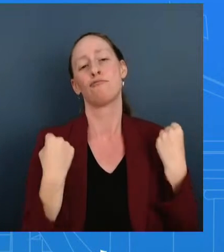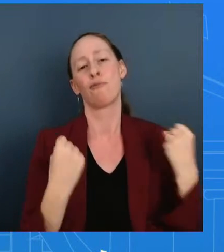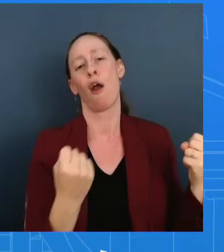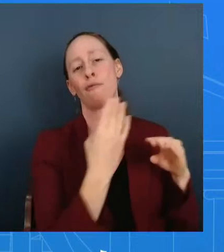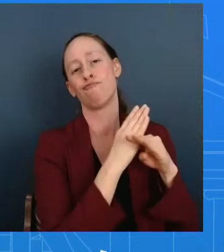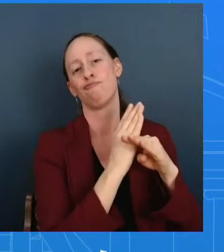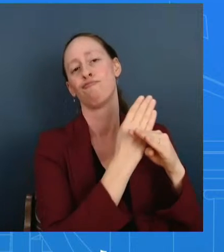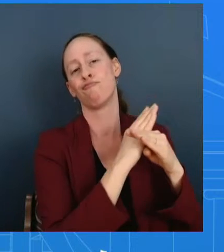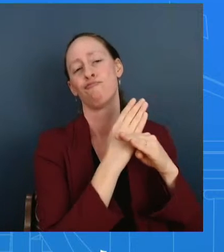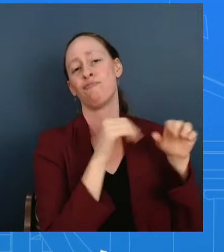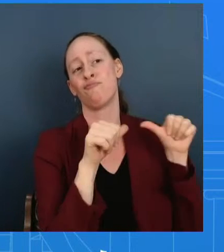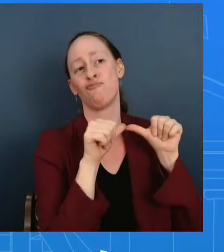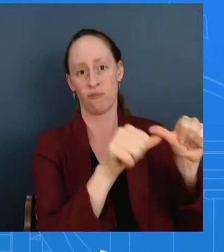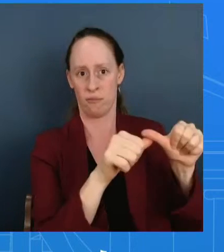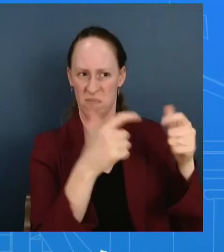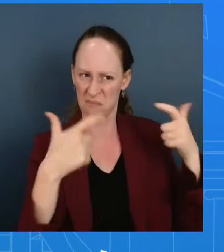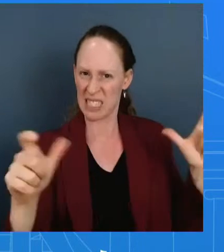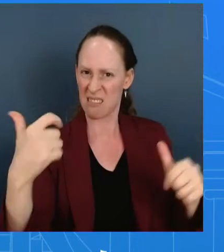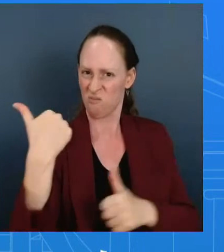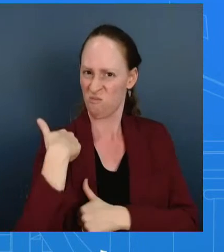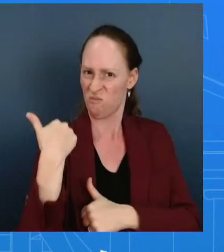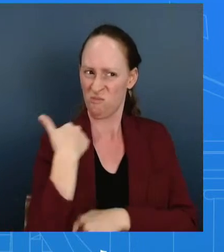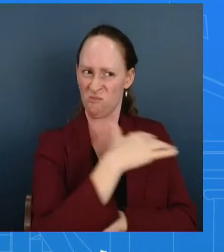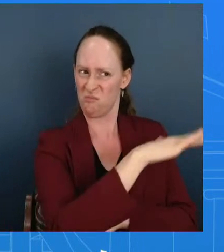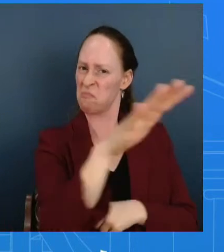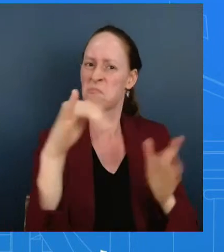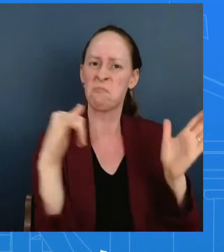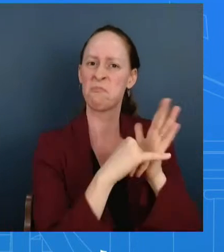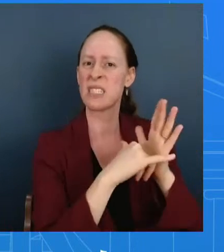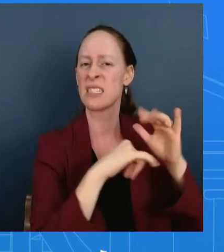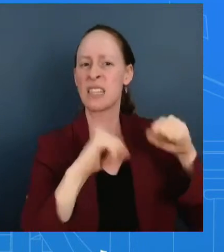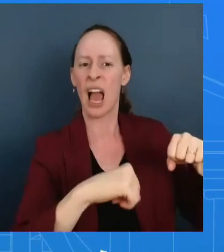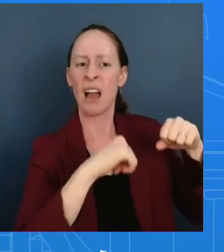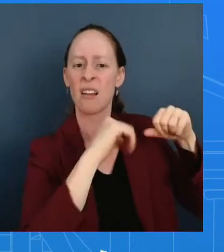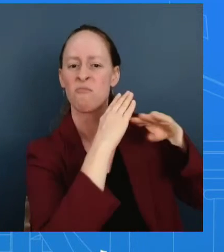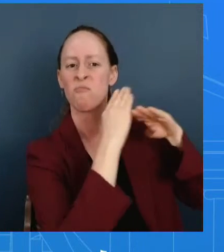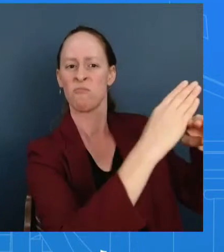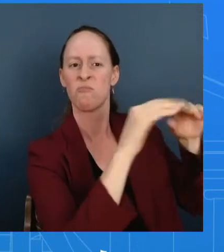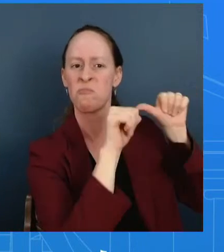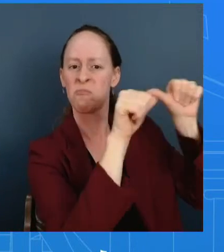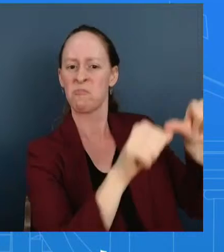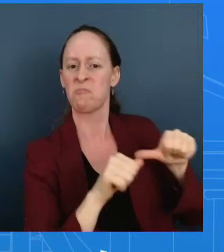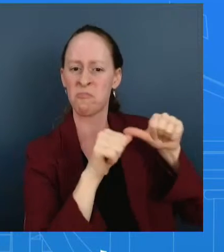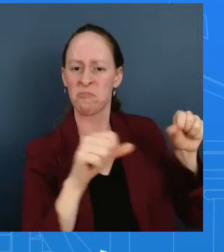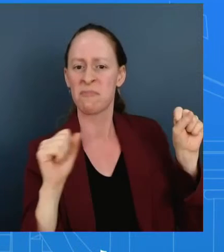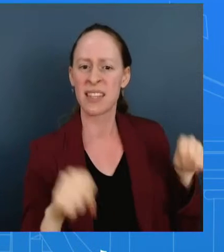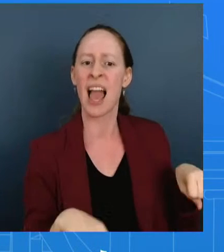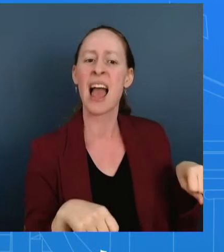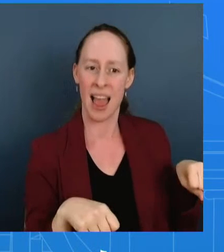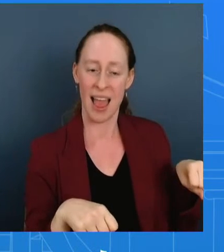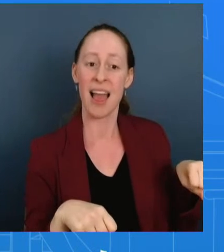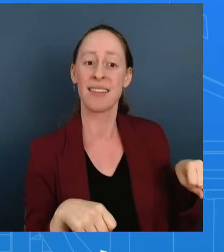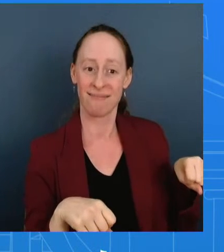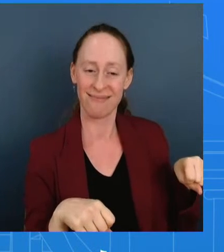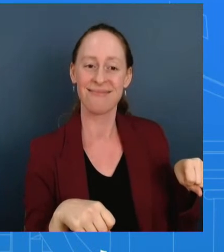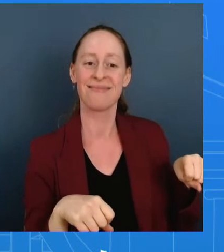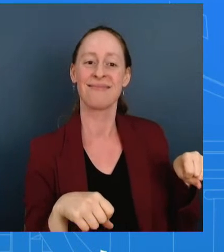the most capable -- army in Europe. Their success is not just limited to the front. Ukraine has put U.S.-provided ATACMS --